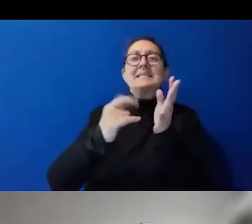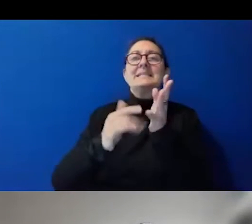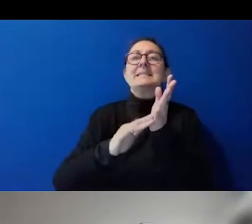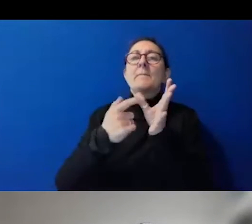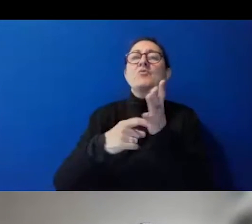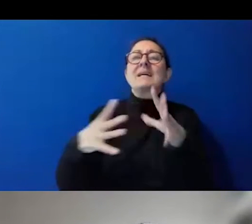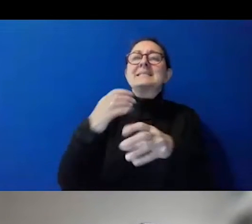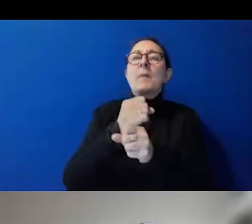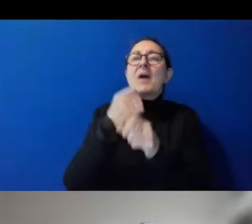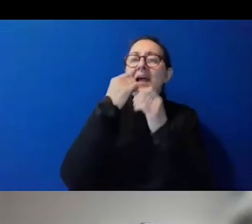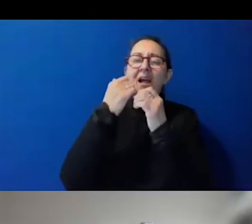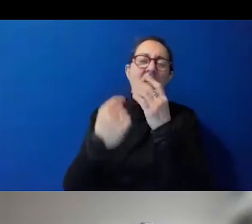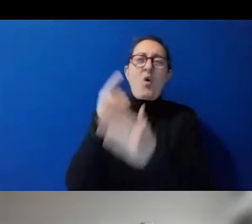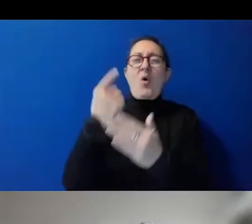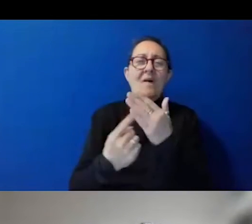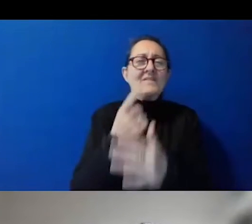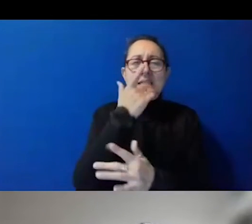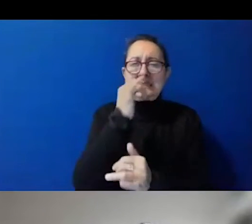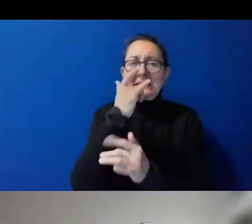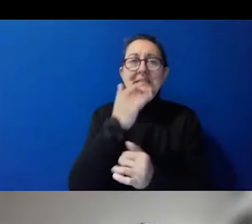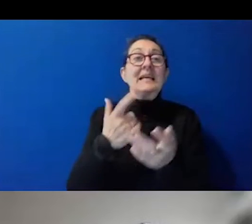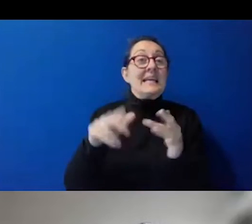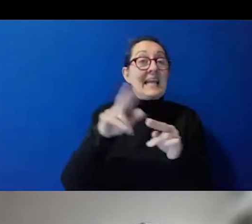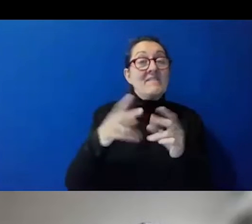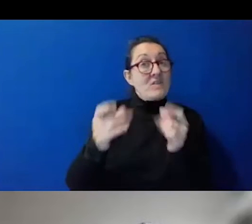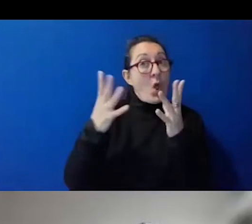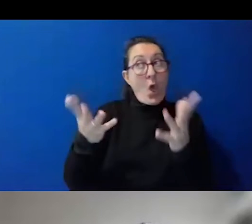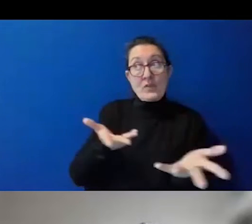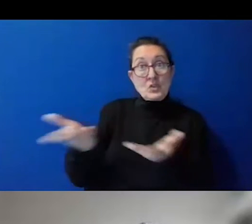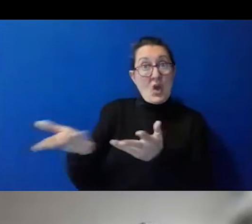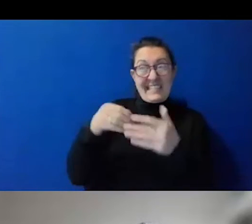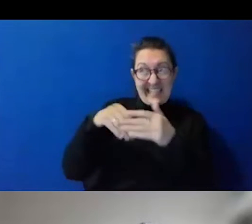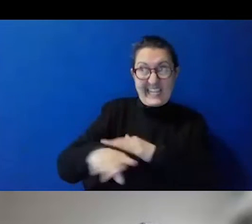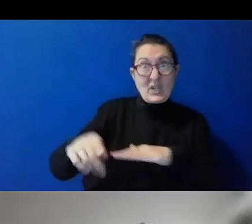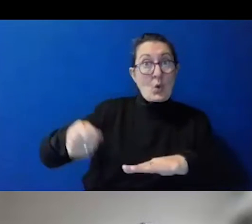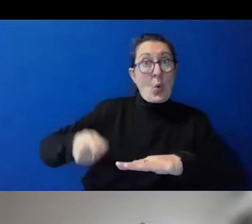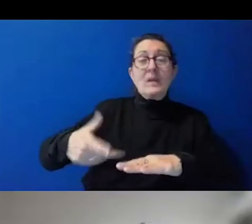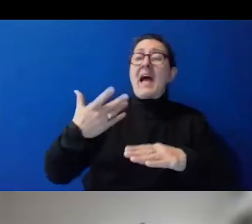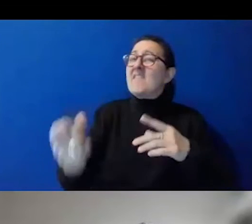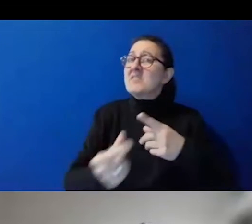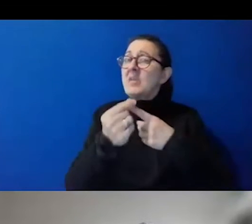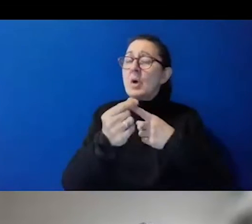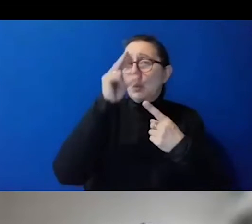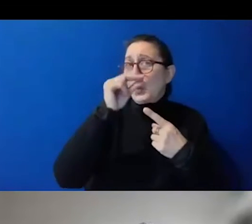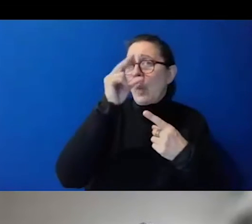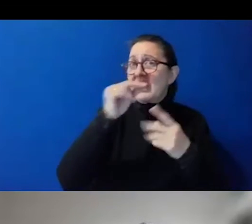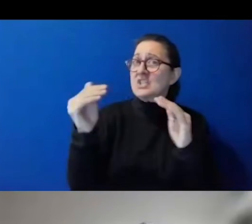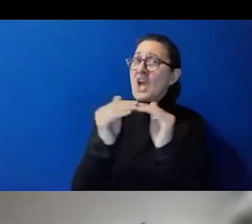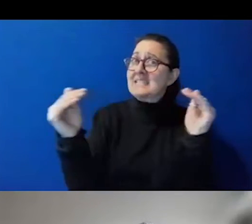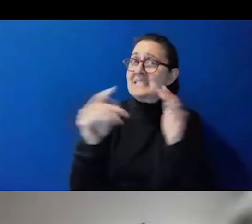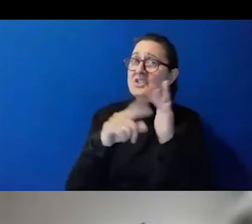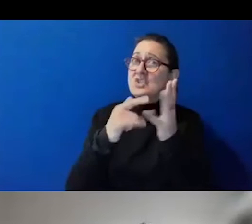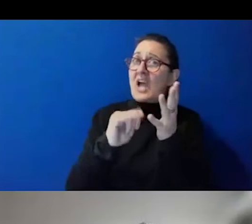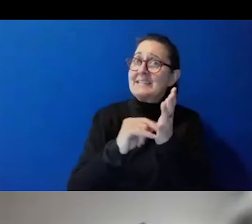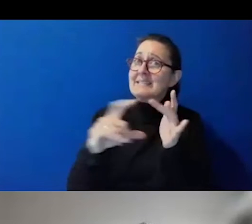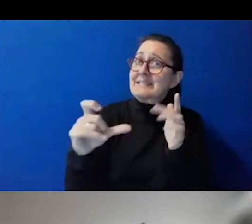services already at the court um youth Justice um the government agency that helps uh children who